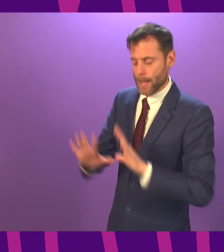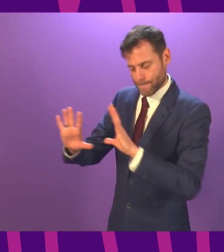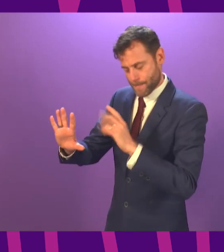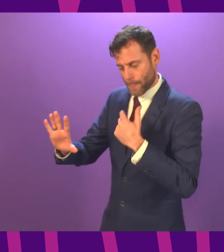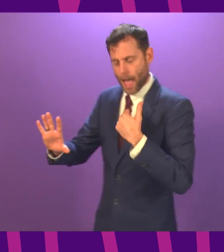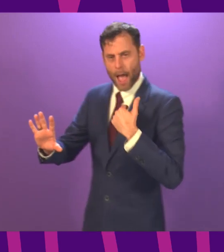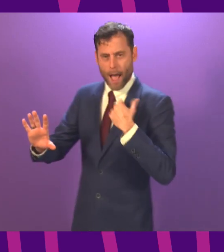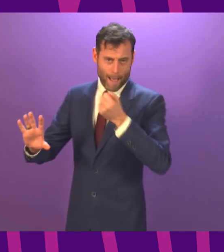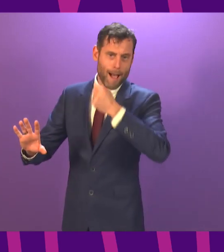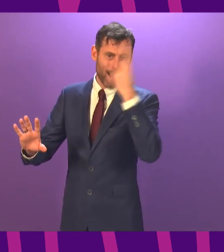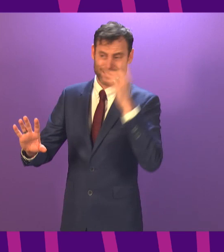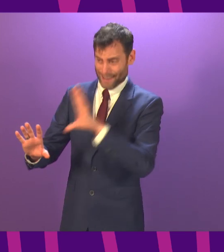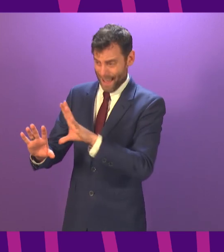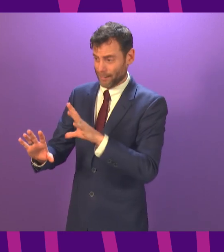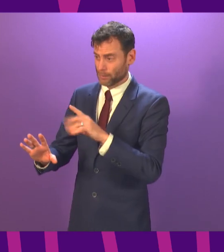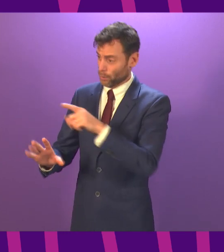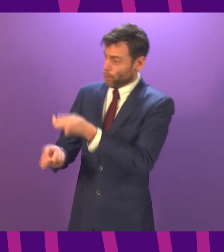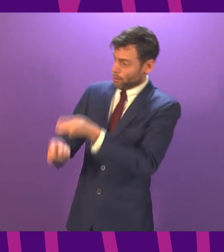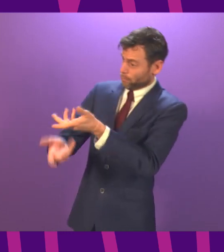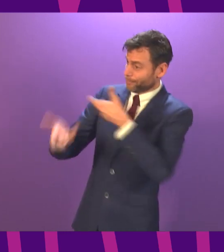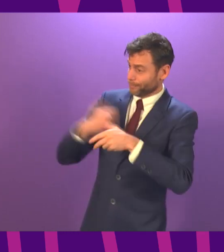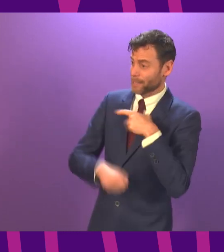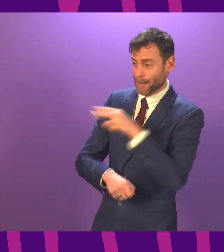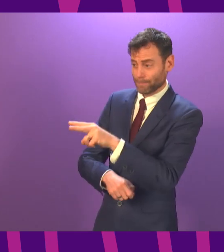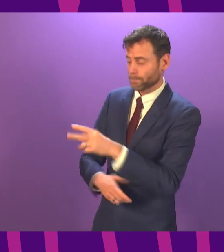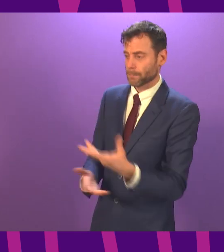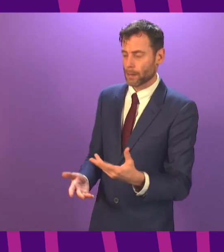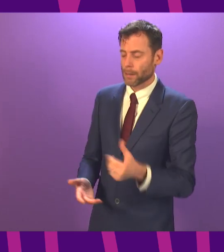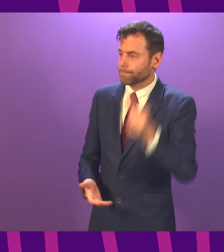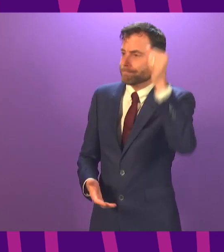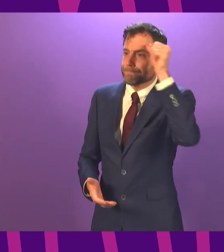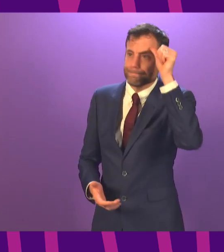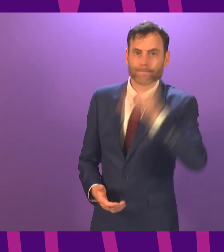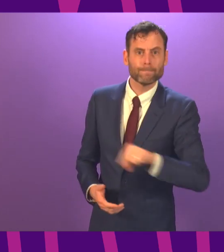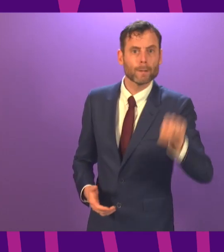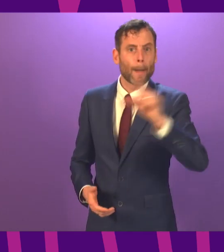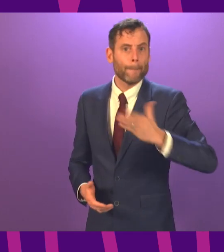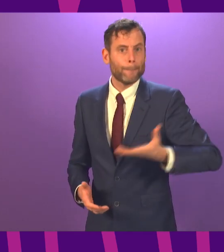it breaks everybody’s heart to hear experiences of the kind that have just been recounted